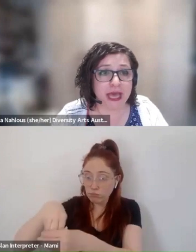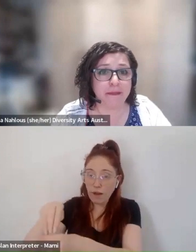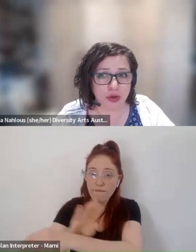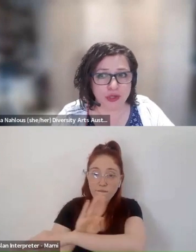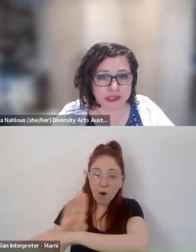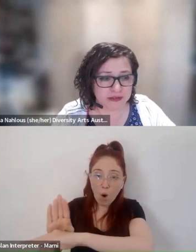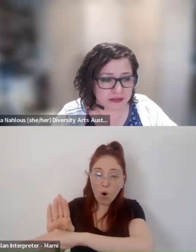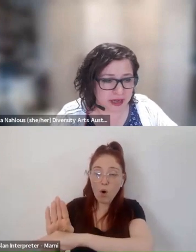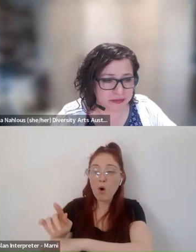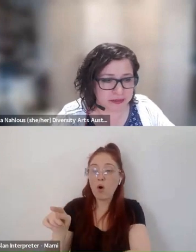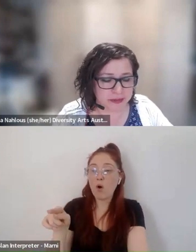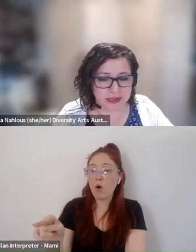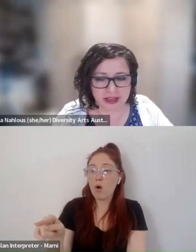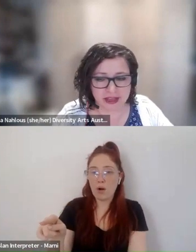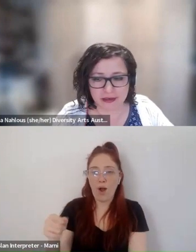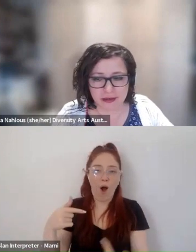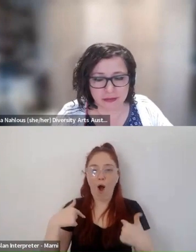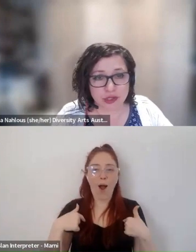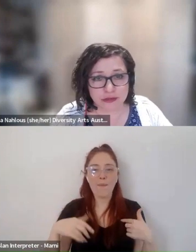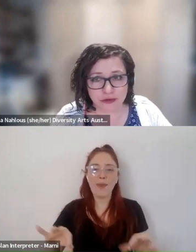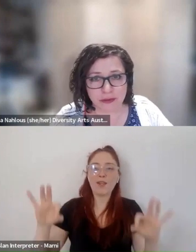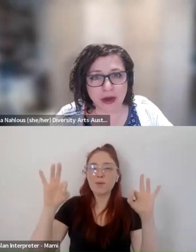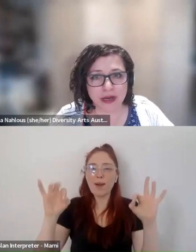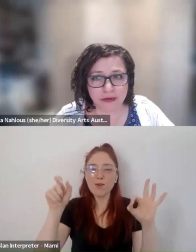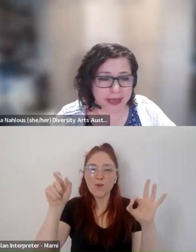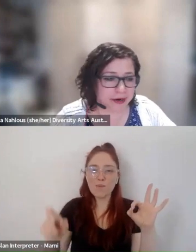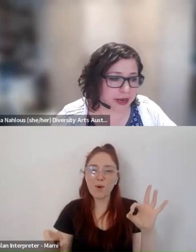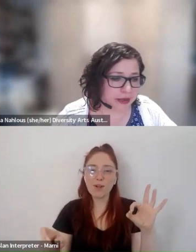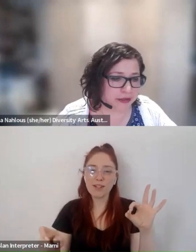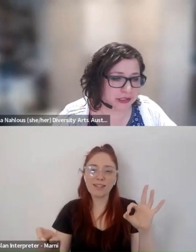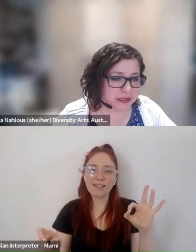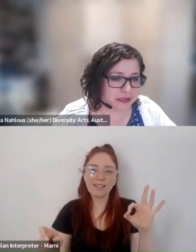that person to be that person from a migrant background, a